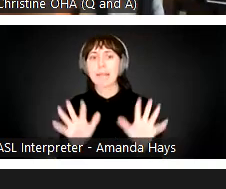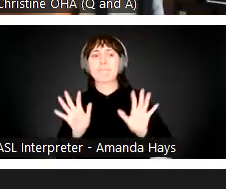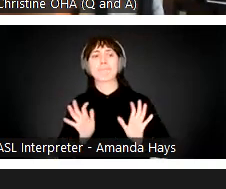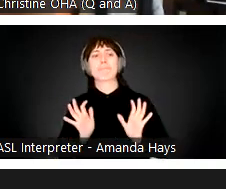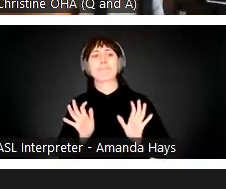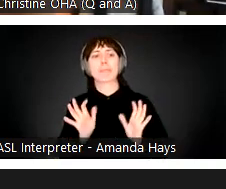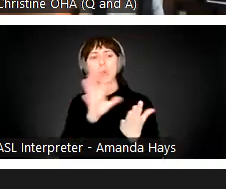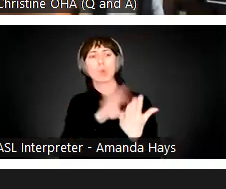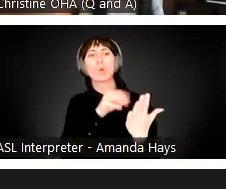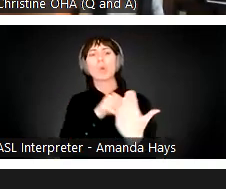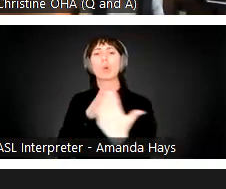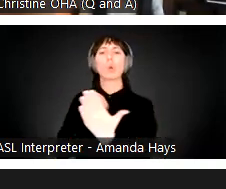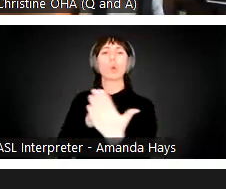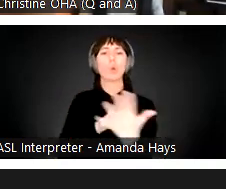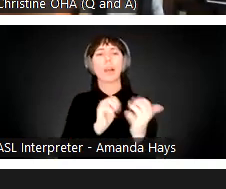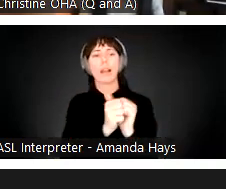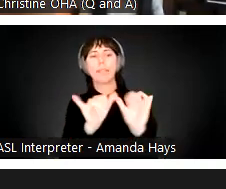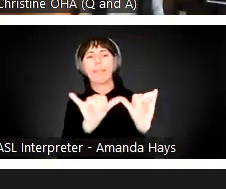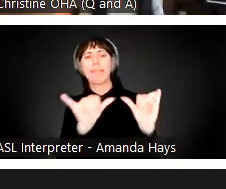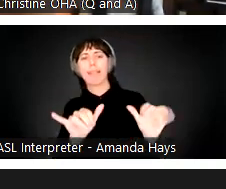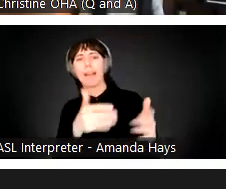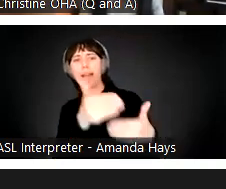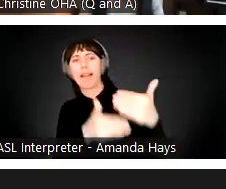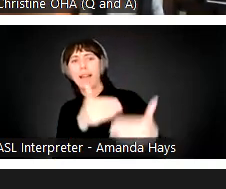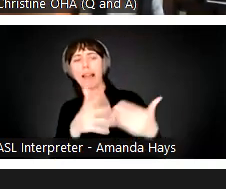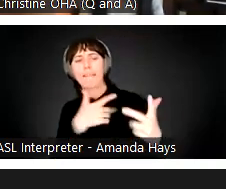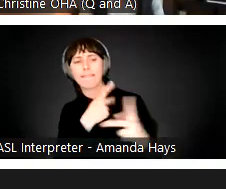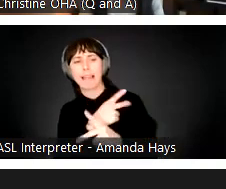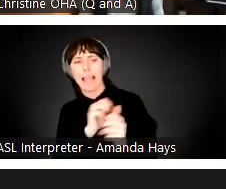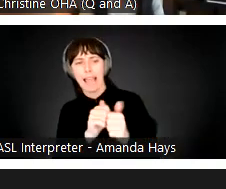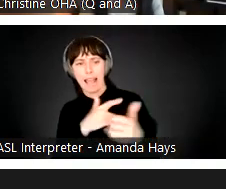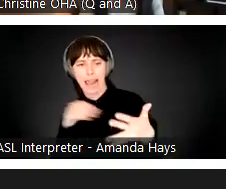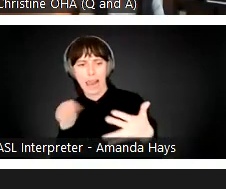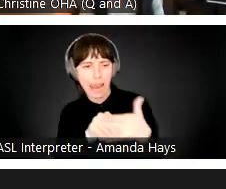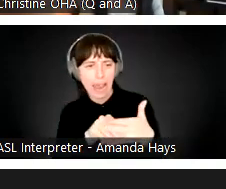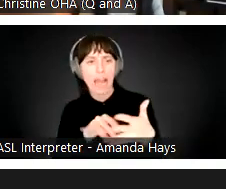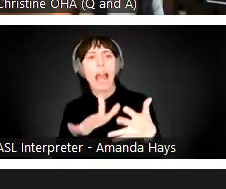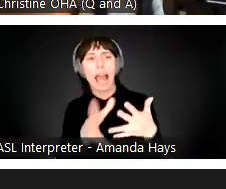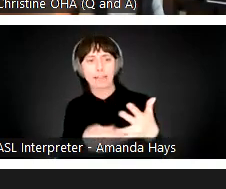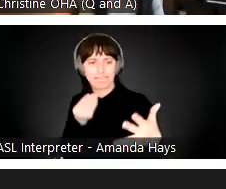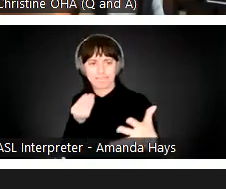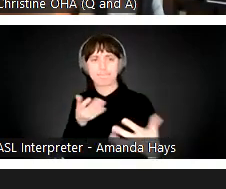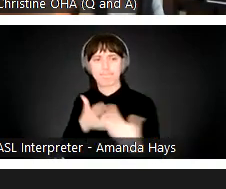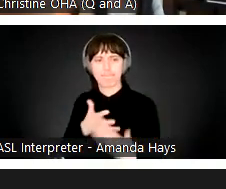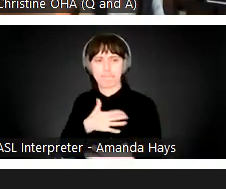learn some of these self-help principles enough so that you can sort of figure out how to integrate some of those principles into your life as well. And